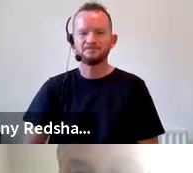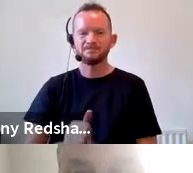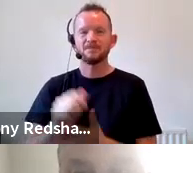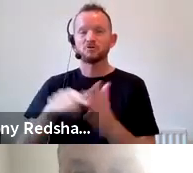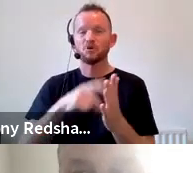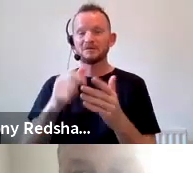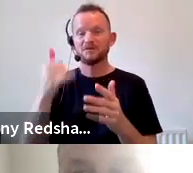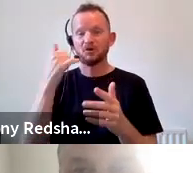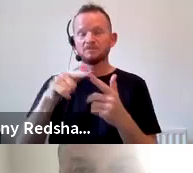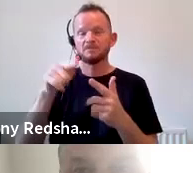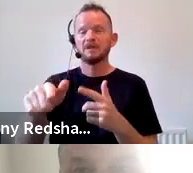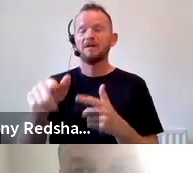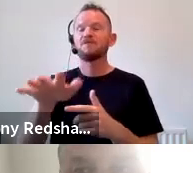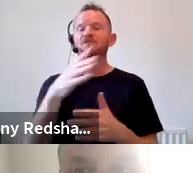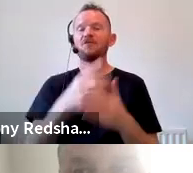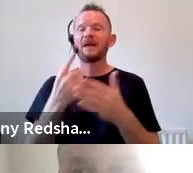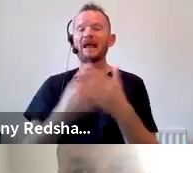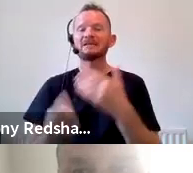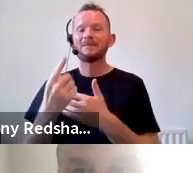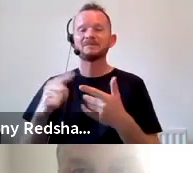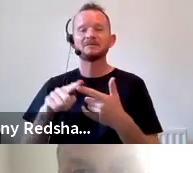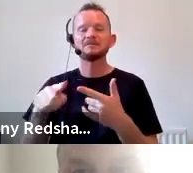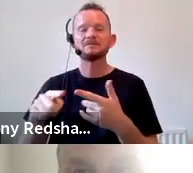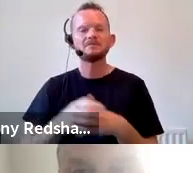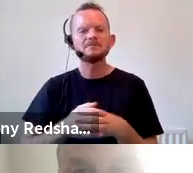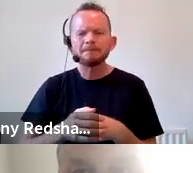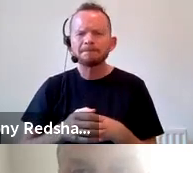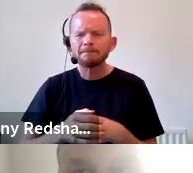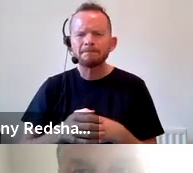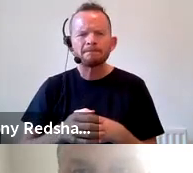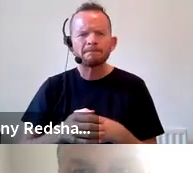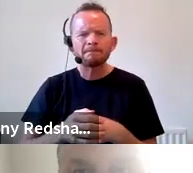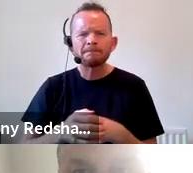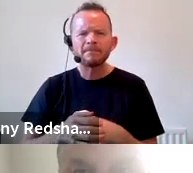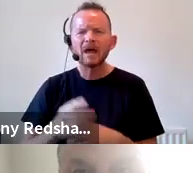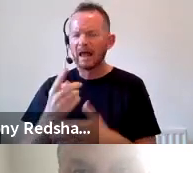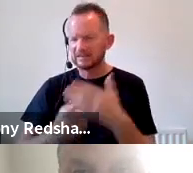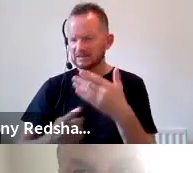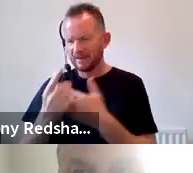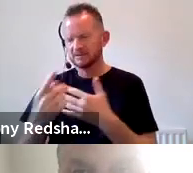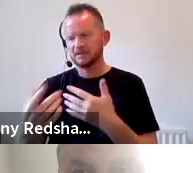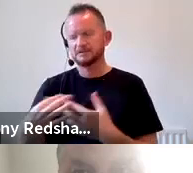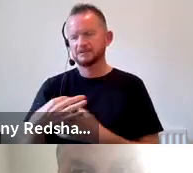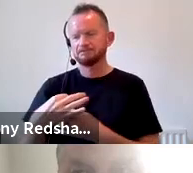So David Sutcliffe from the independent and independent.